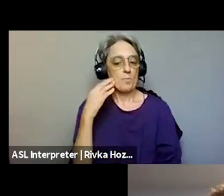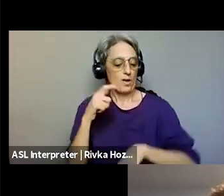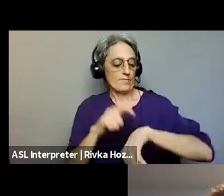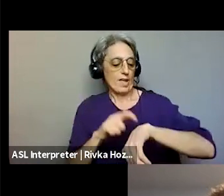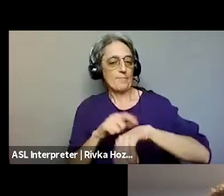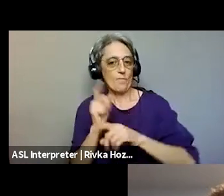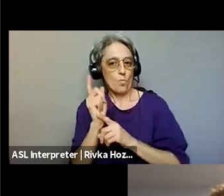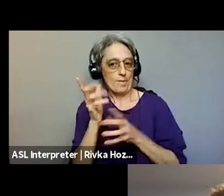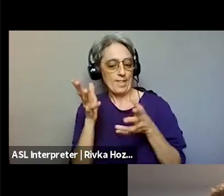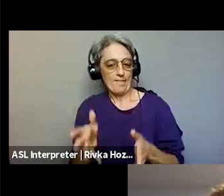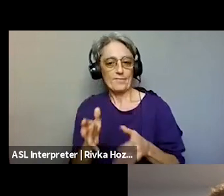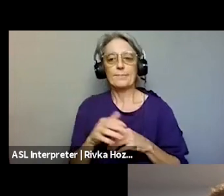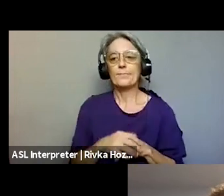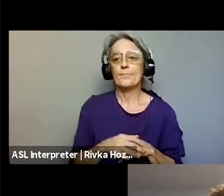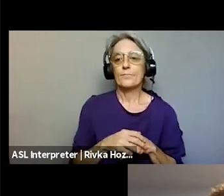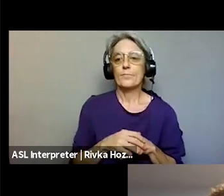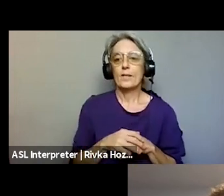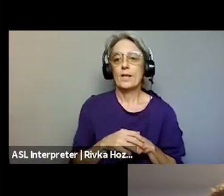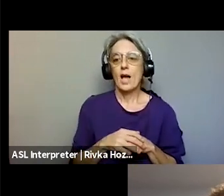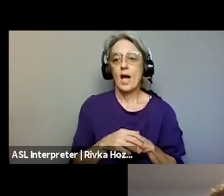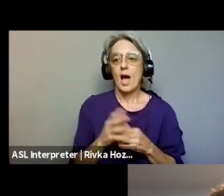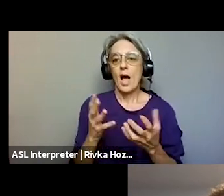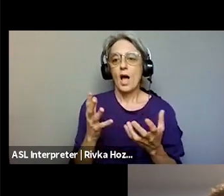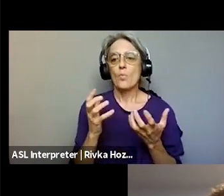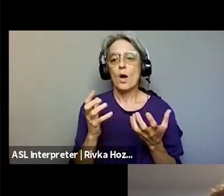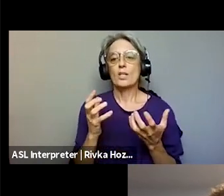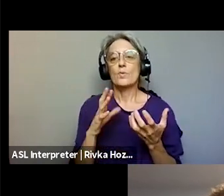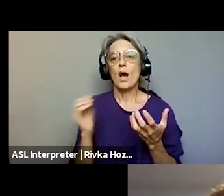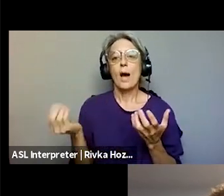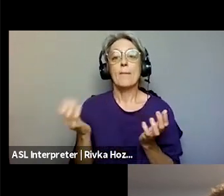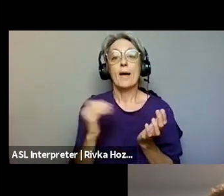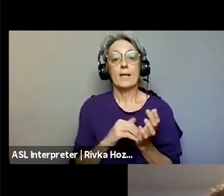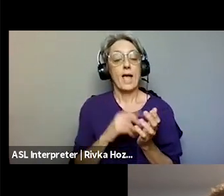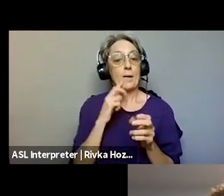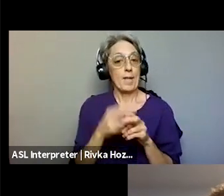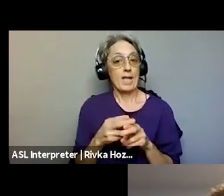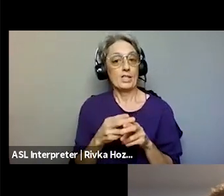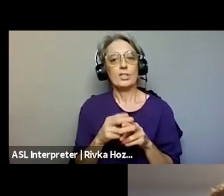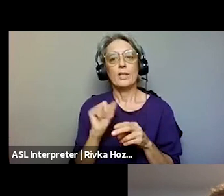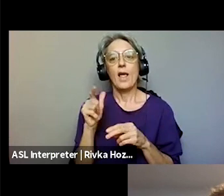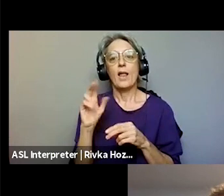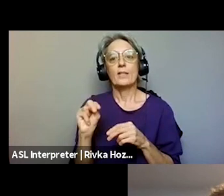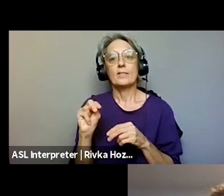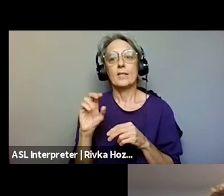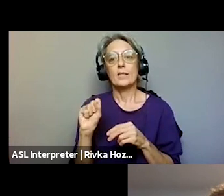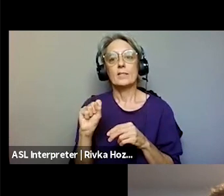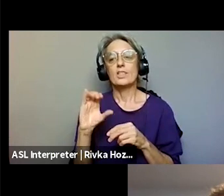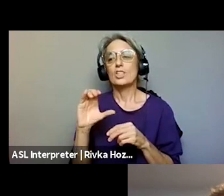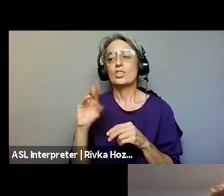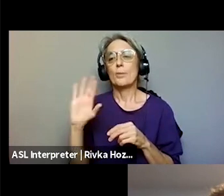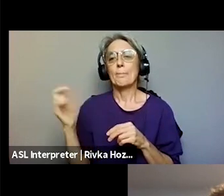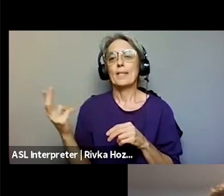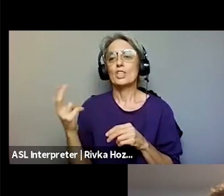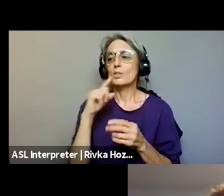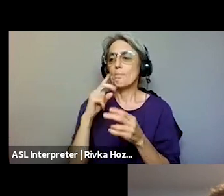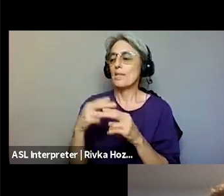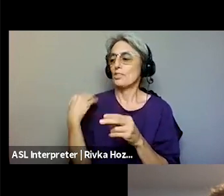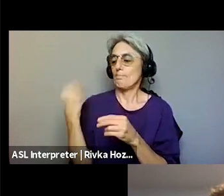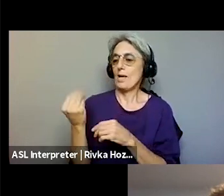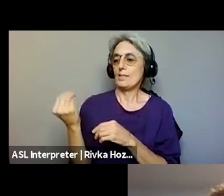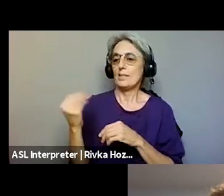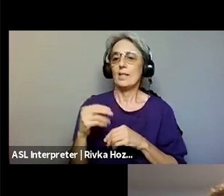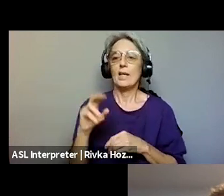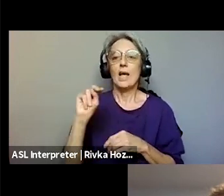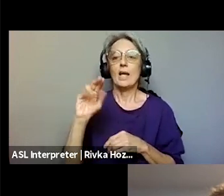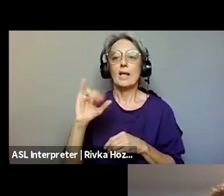minute. I just wanted to again mention what Alison Cernich told us on Monday that NICHD recently